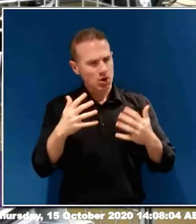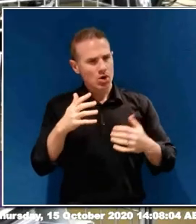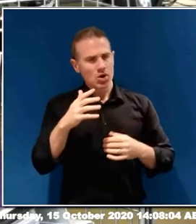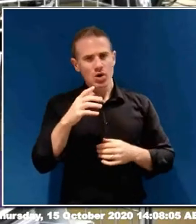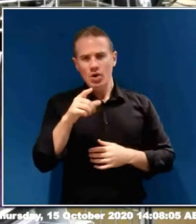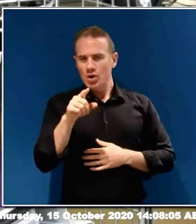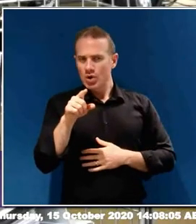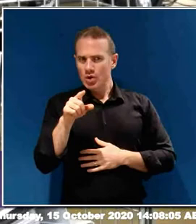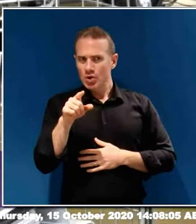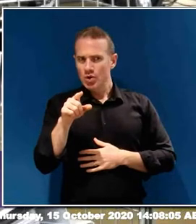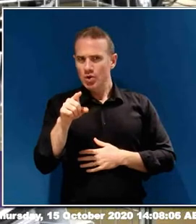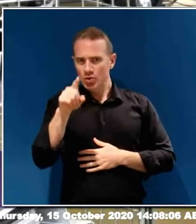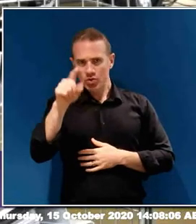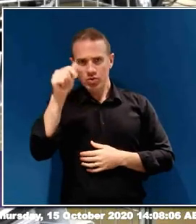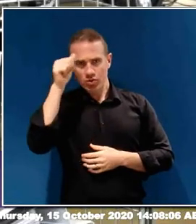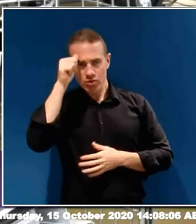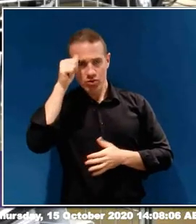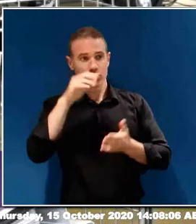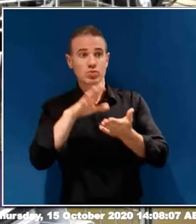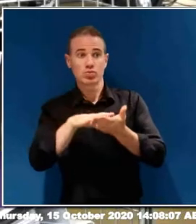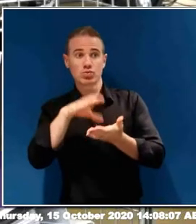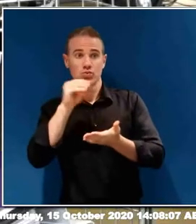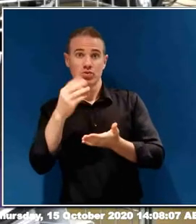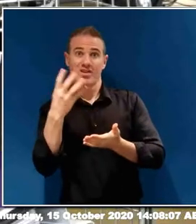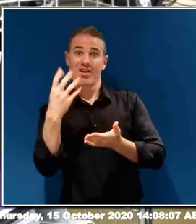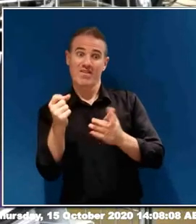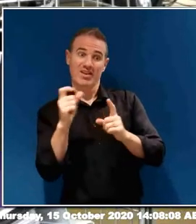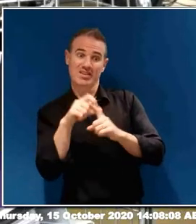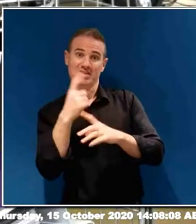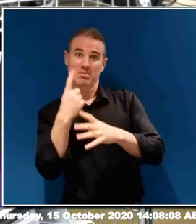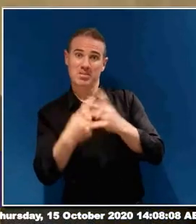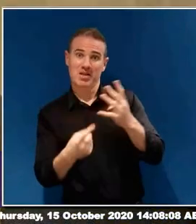necessarily fall within an EAP category, correct? Yes.